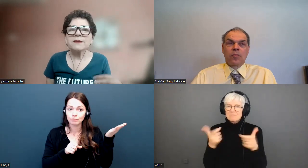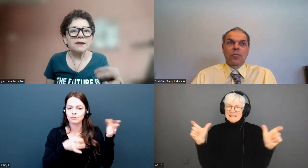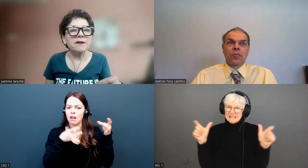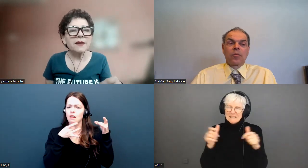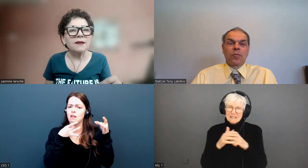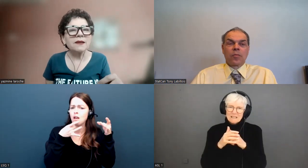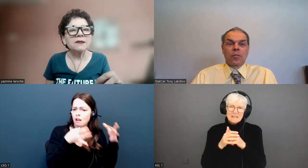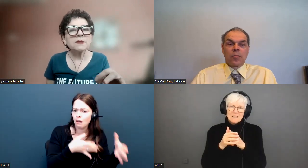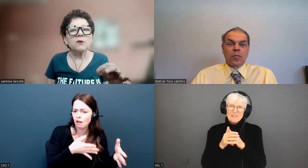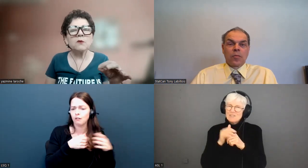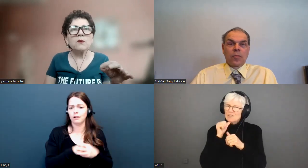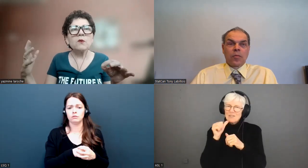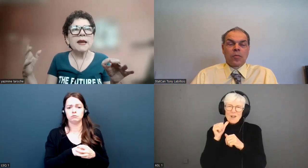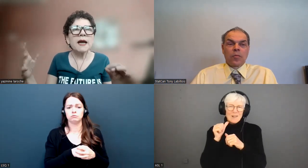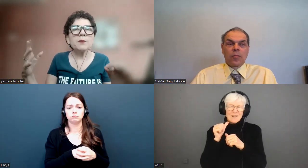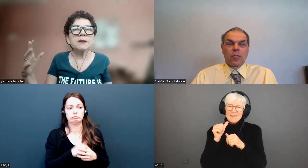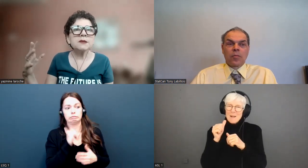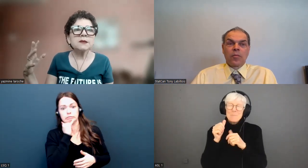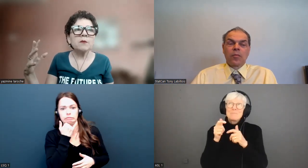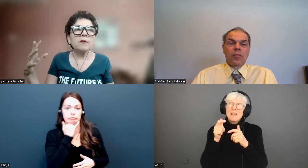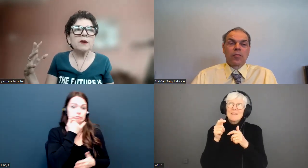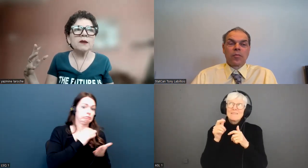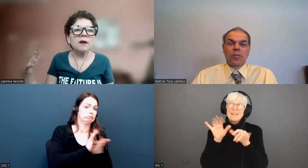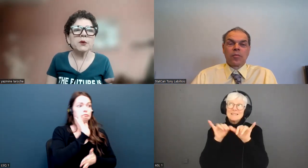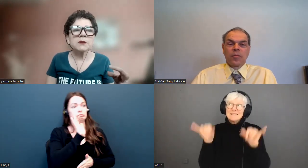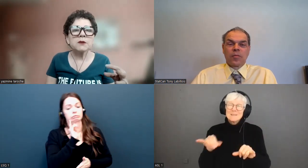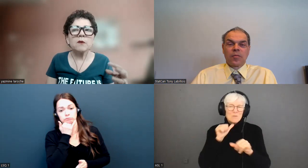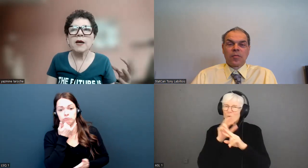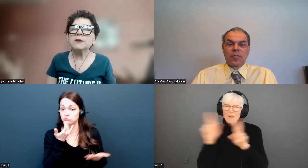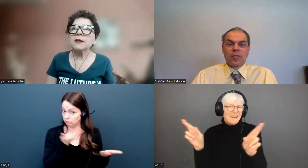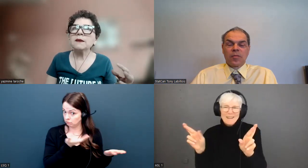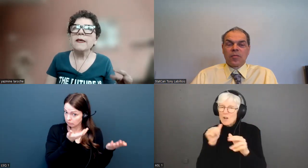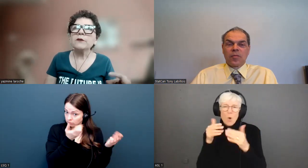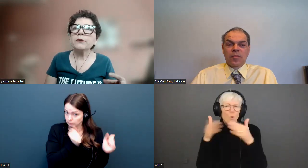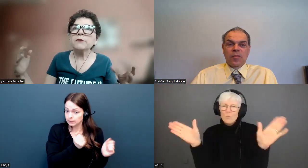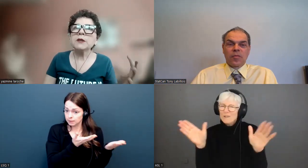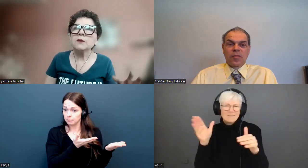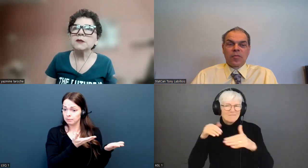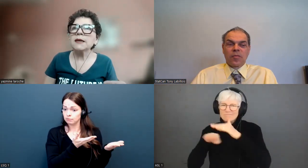isn't there yet and so what happens to some a young person who comes in full of enthusiasm